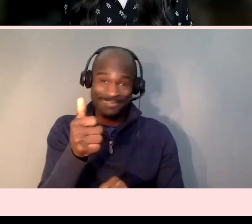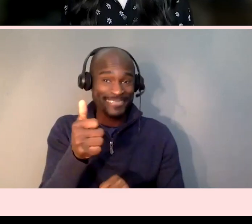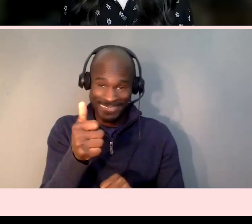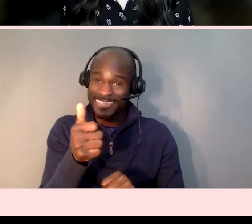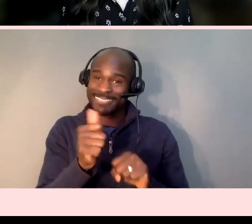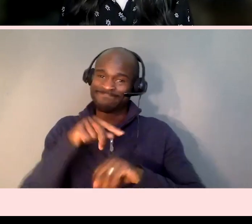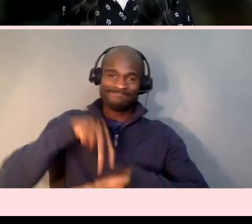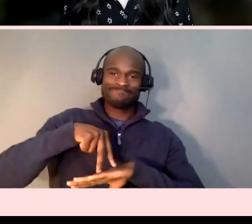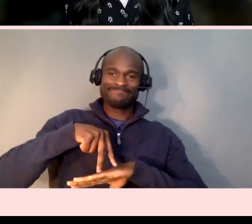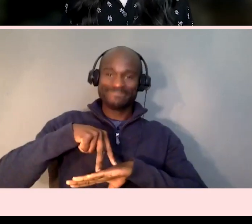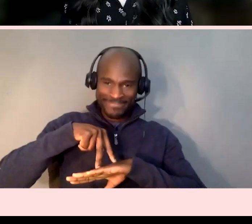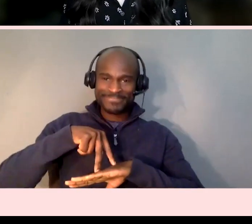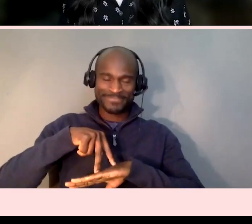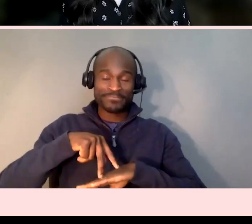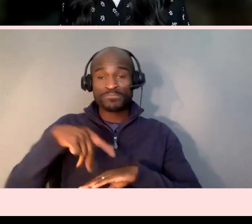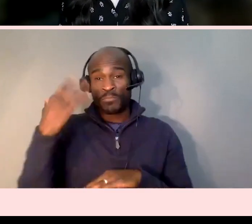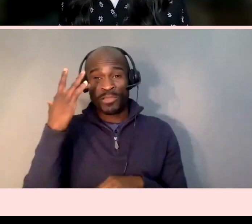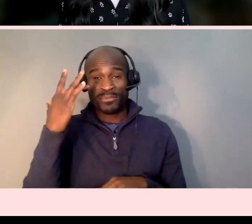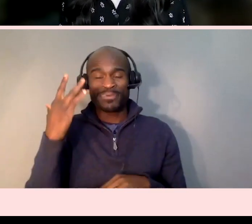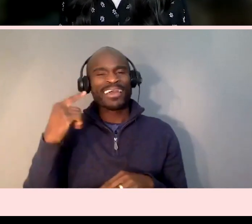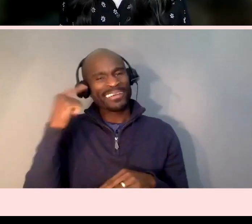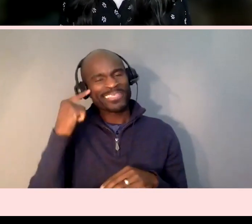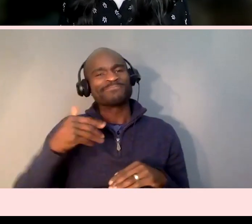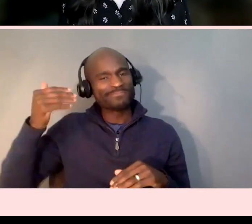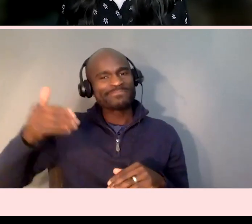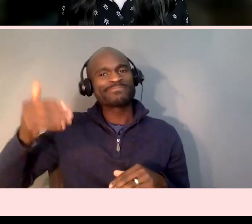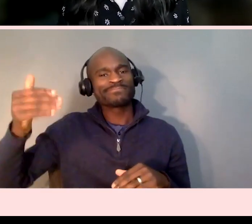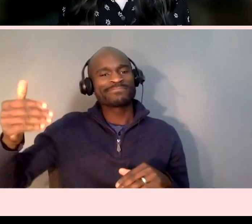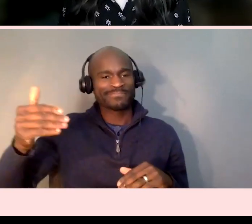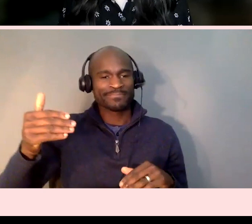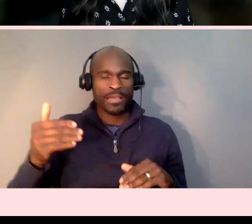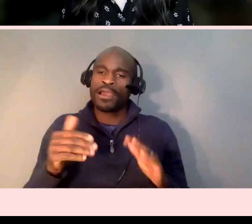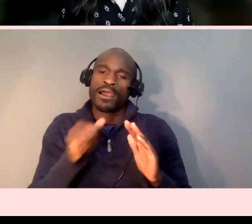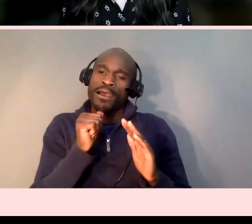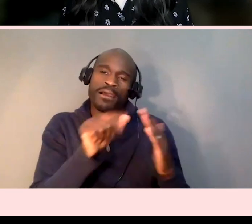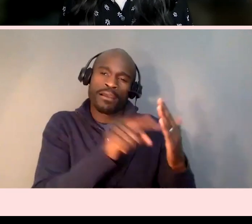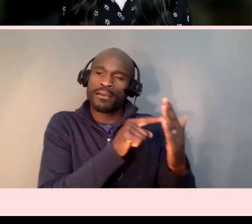um A lot of times I think designers in particular, and this is not a criticism of anyone in